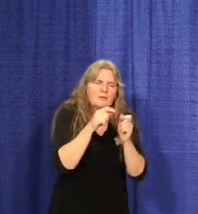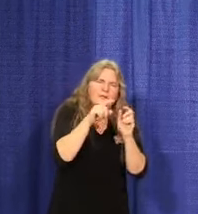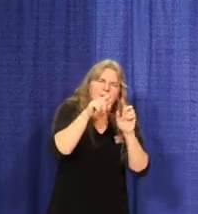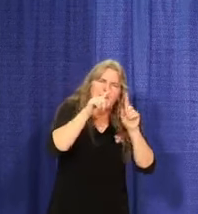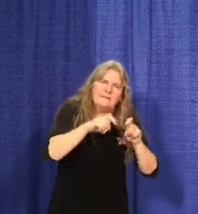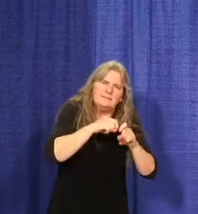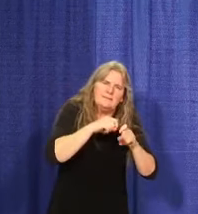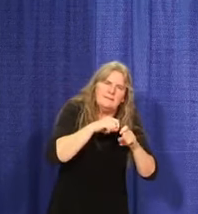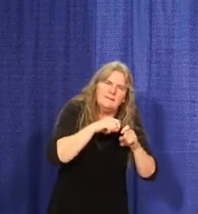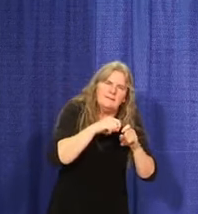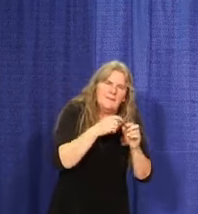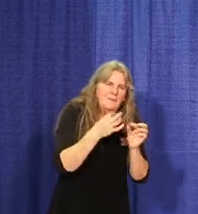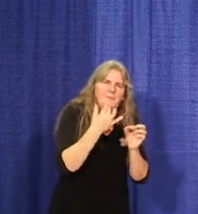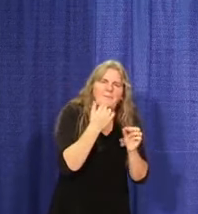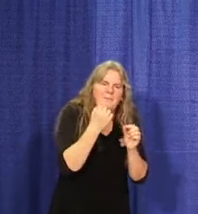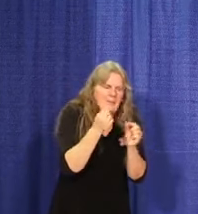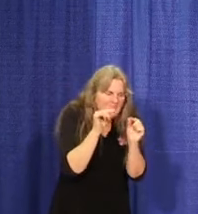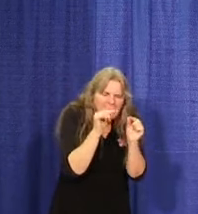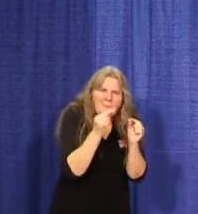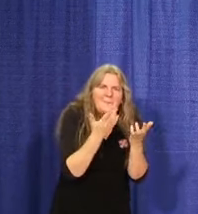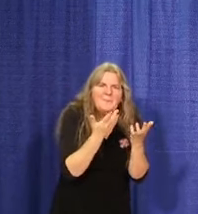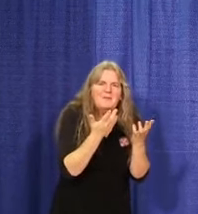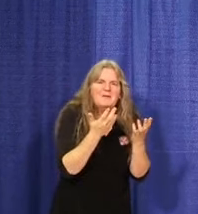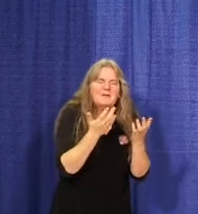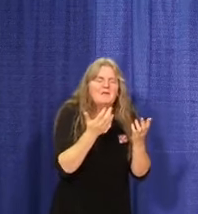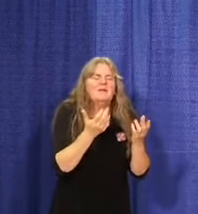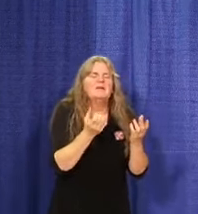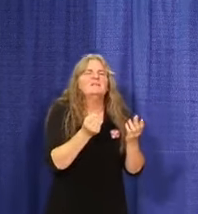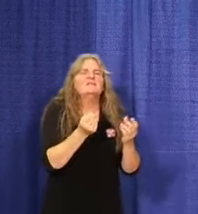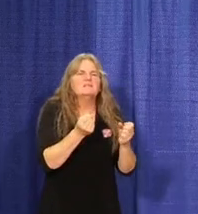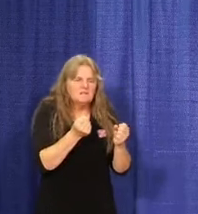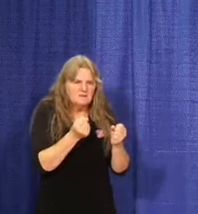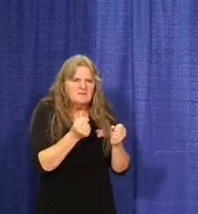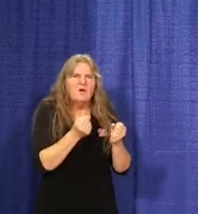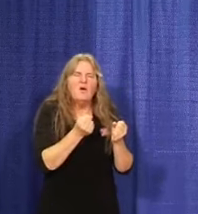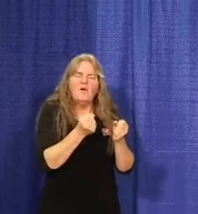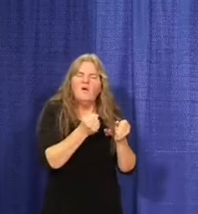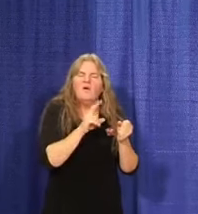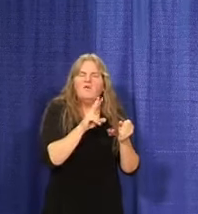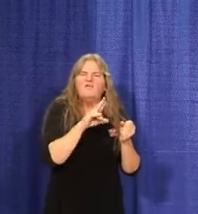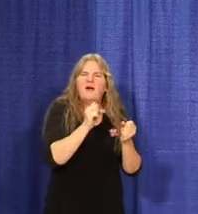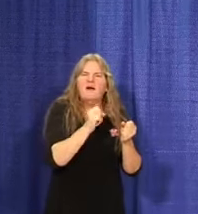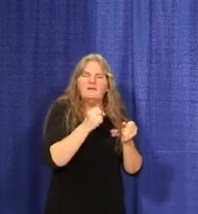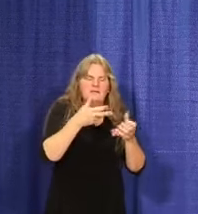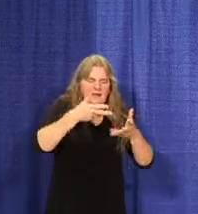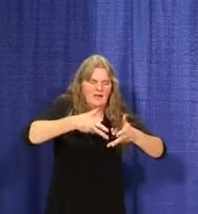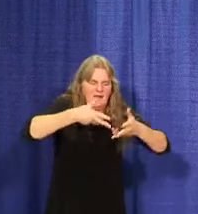shutting time, that prolonged shedding of virus. And as I say, that can be weeks